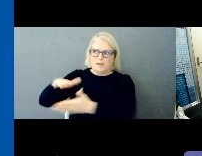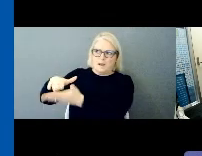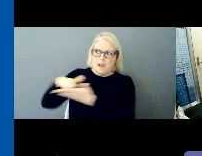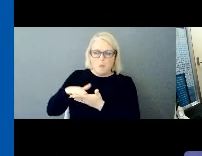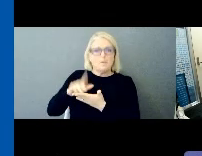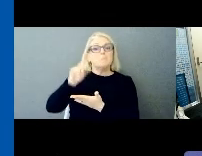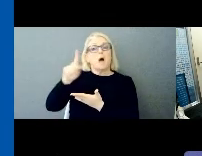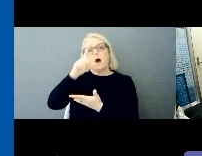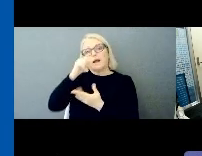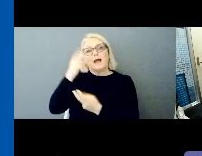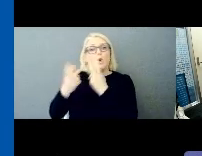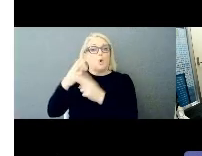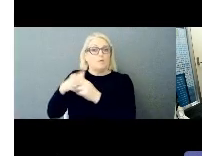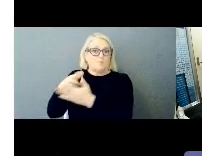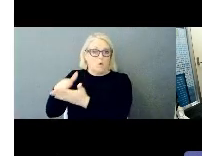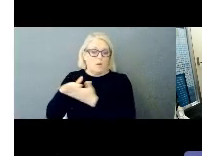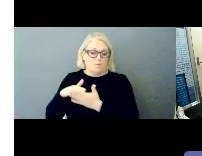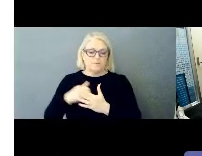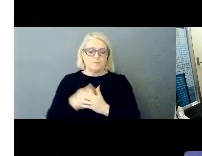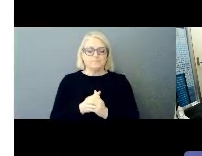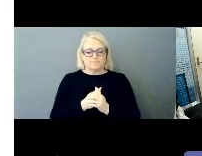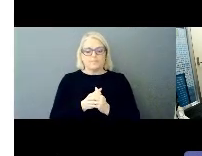And then address developmental inequities.